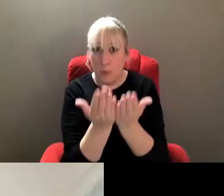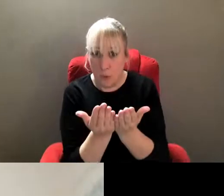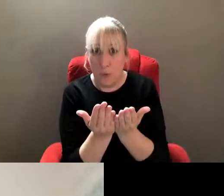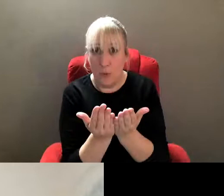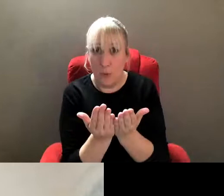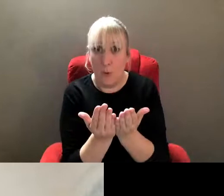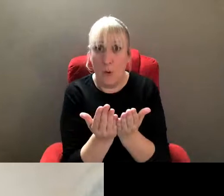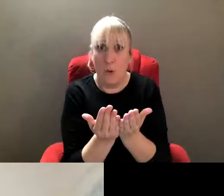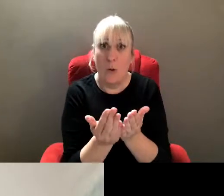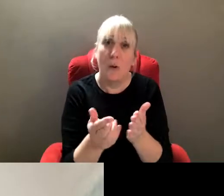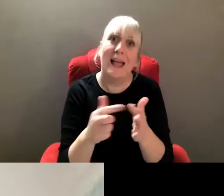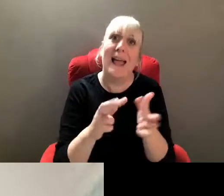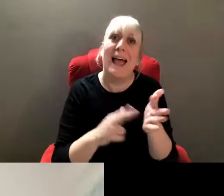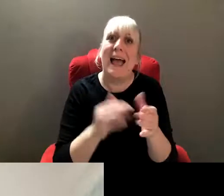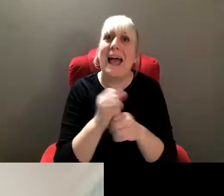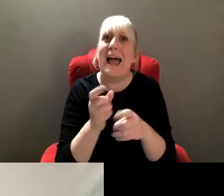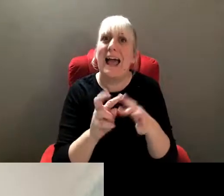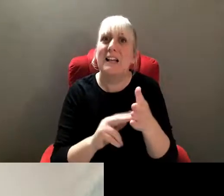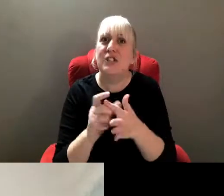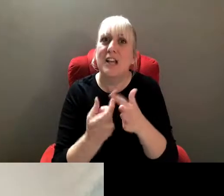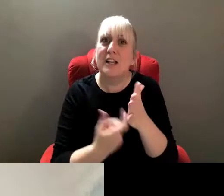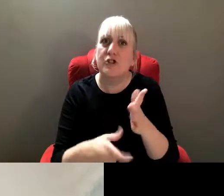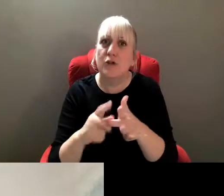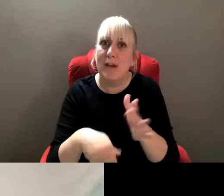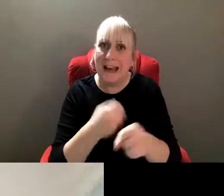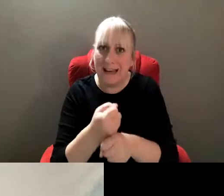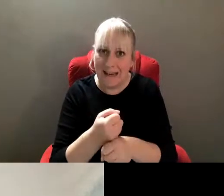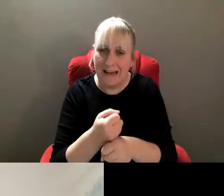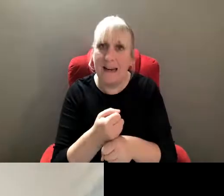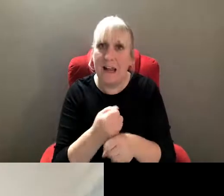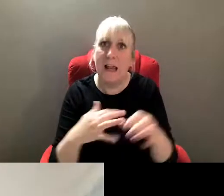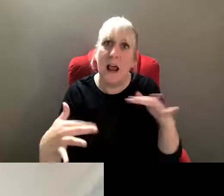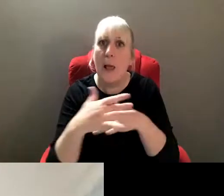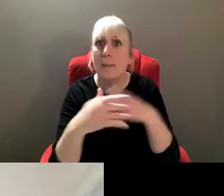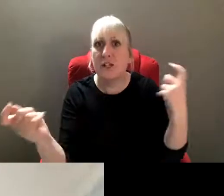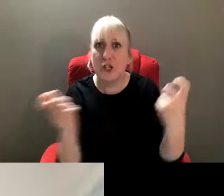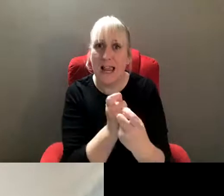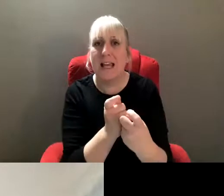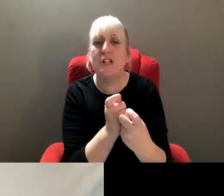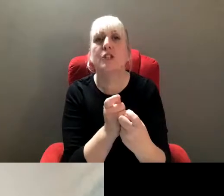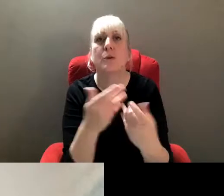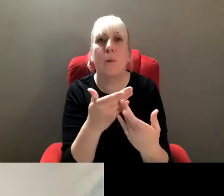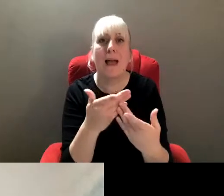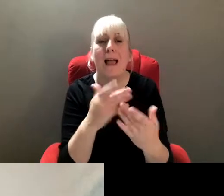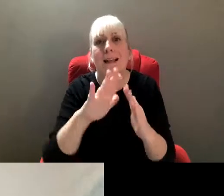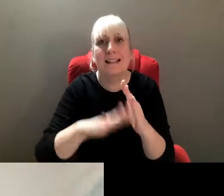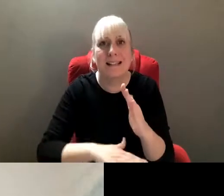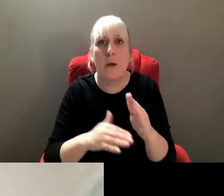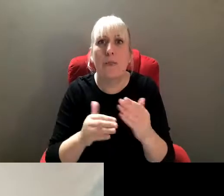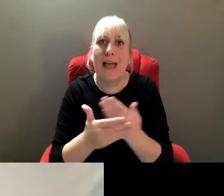from south asia and forthcoming there will be a forthcoming disabilities and climate change